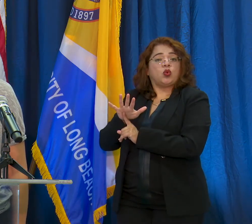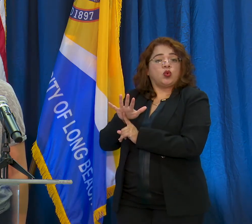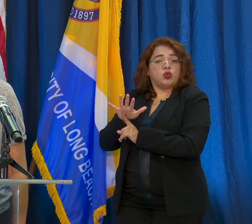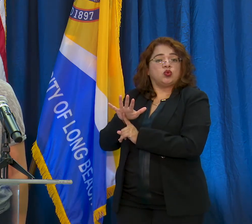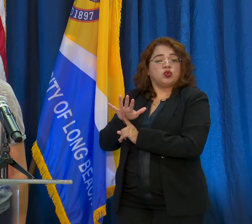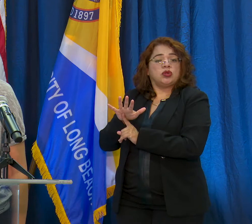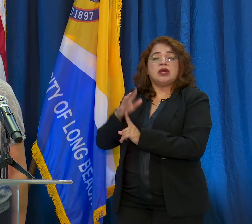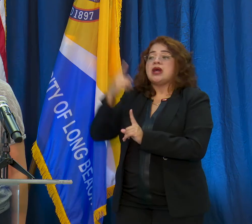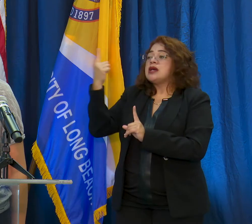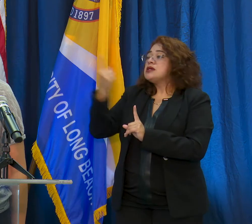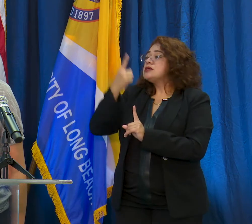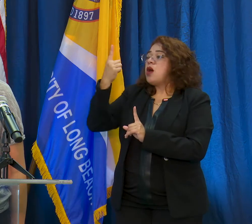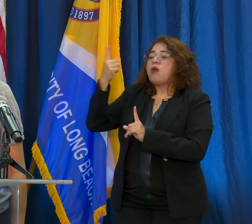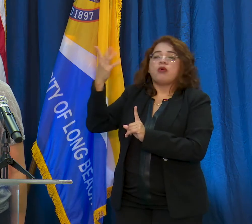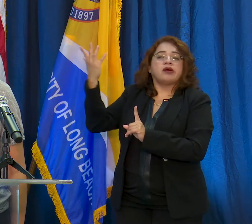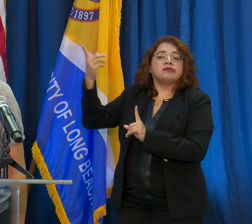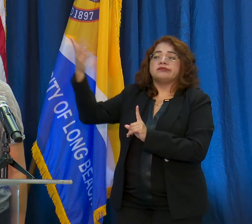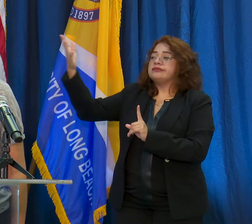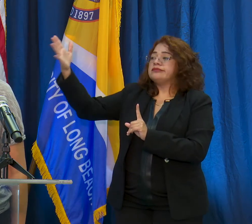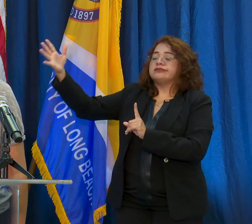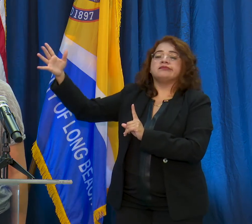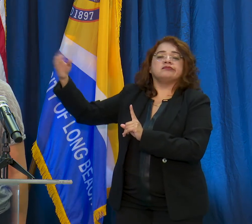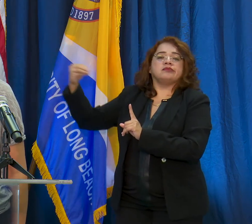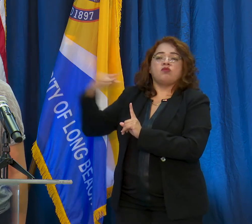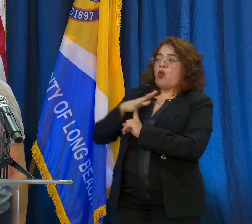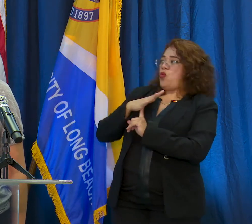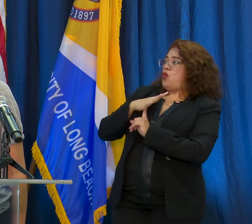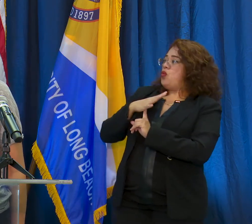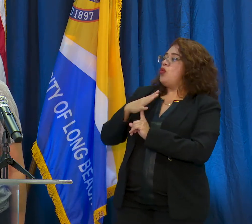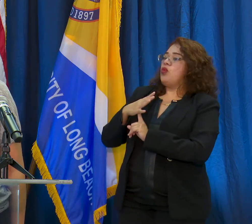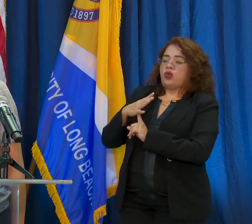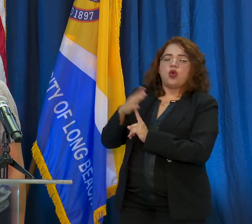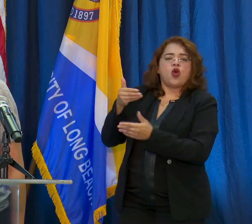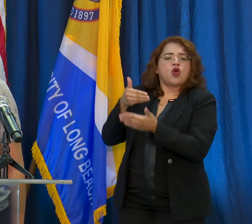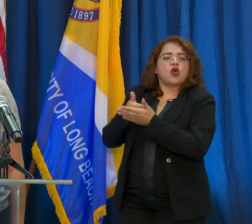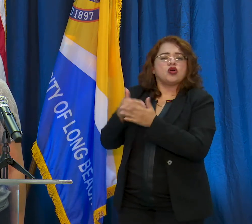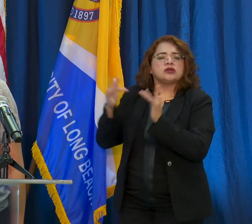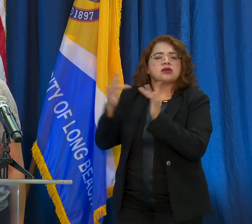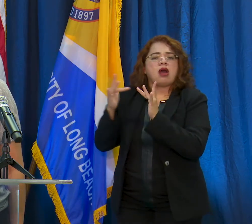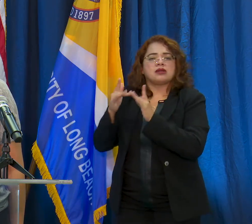somebody around you, you're a close contact to somebody with the virus--